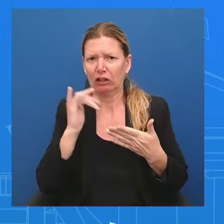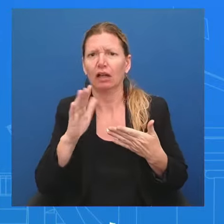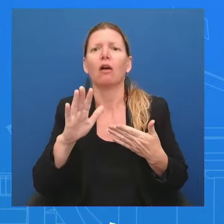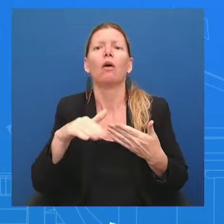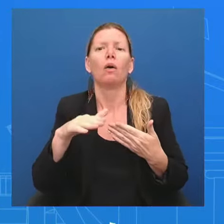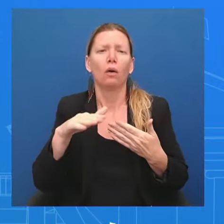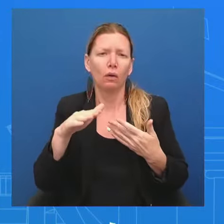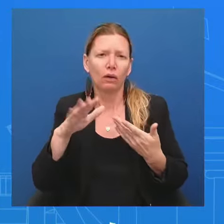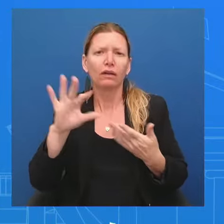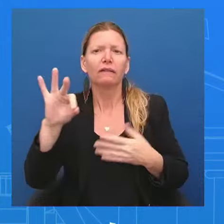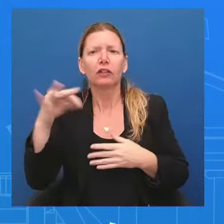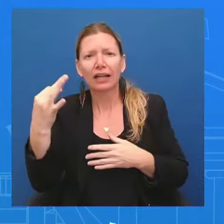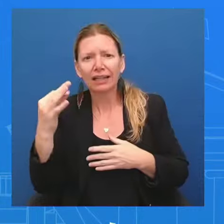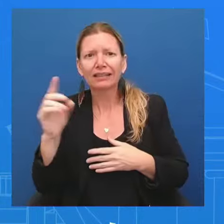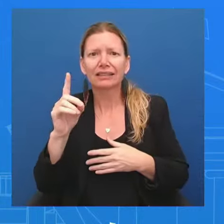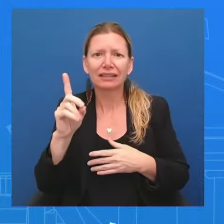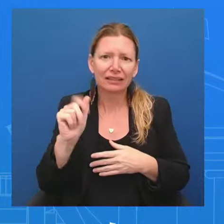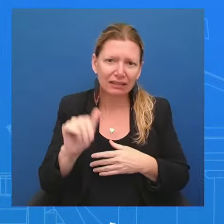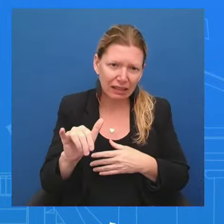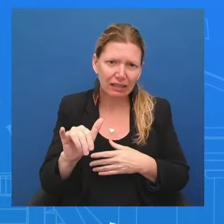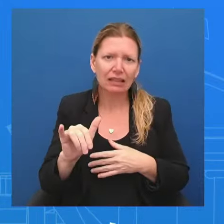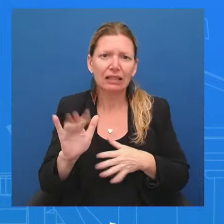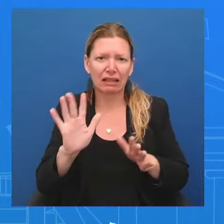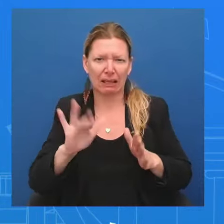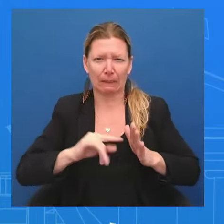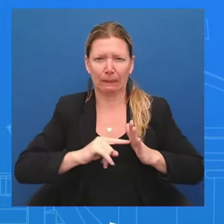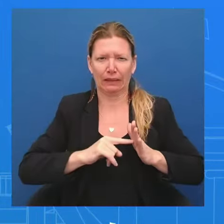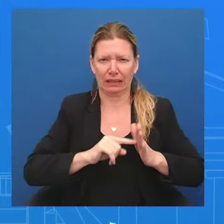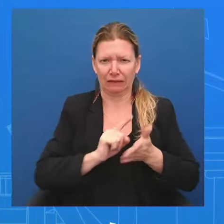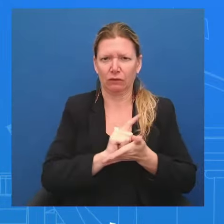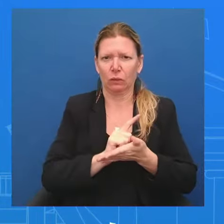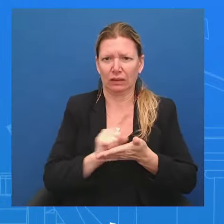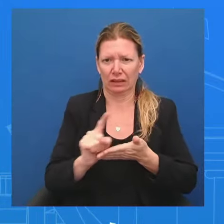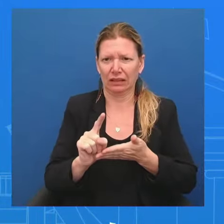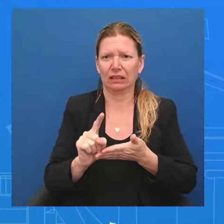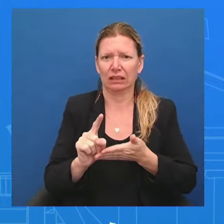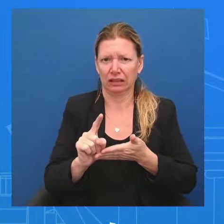before we head out to France for D-Day anniversary in critical important anniversary.